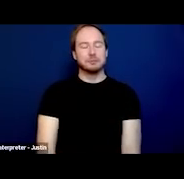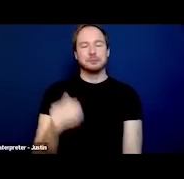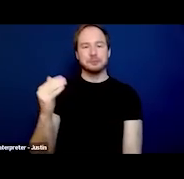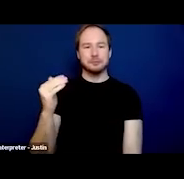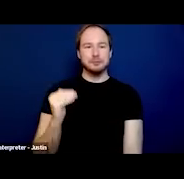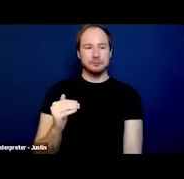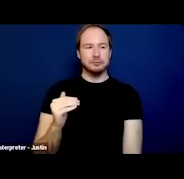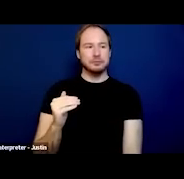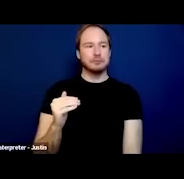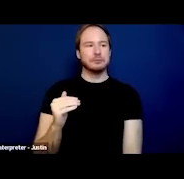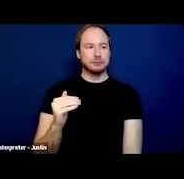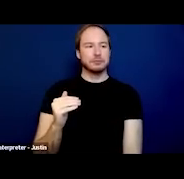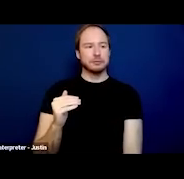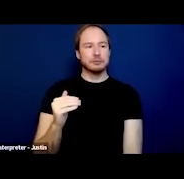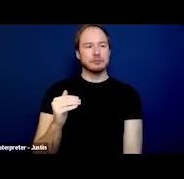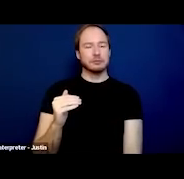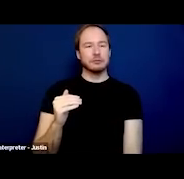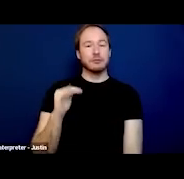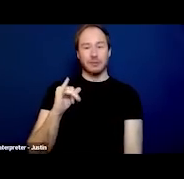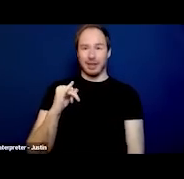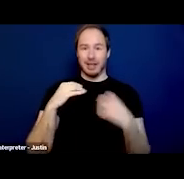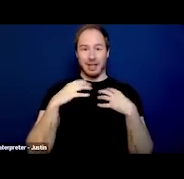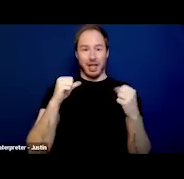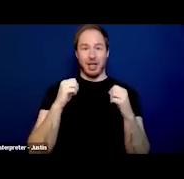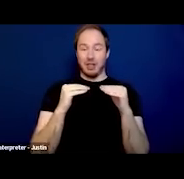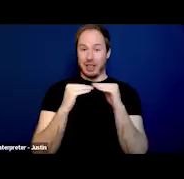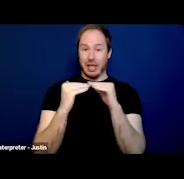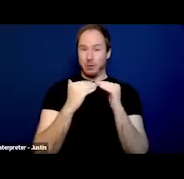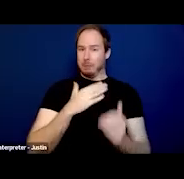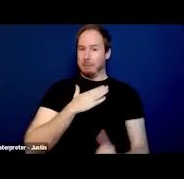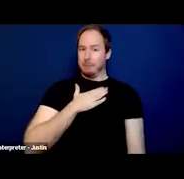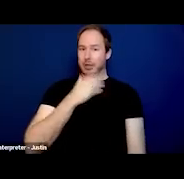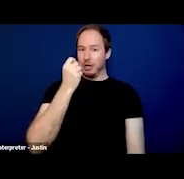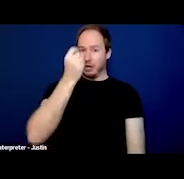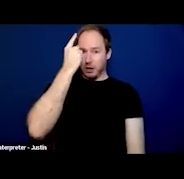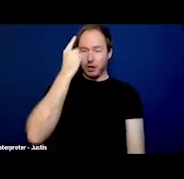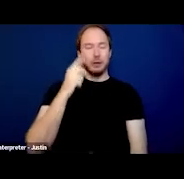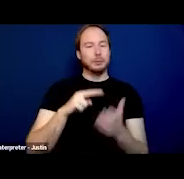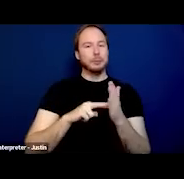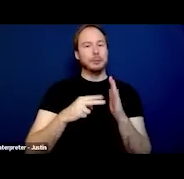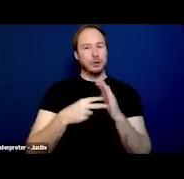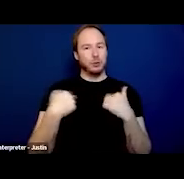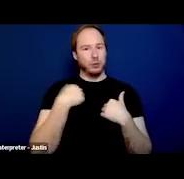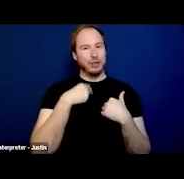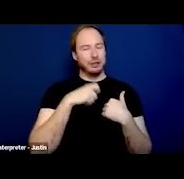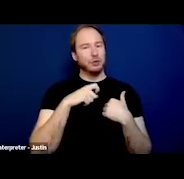And because that's the work of health equity as I understand it, that also means that I think that we need to rethink,